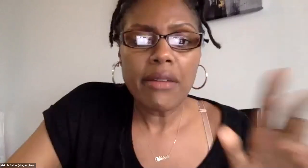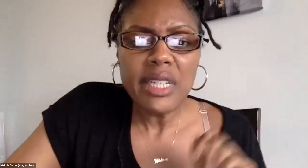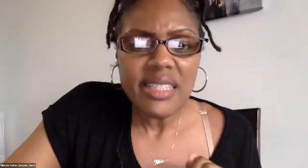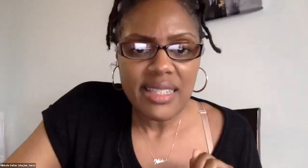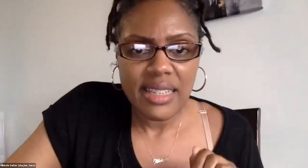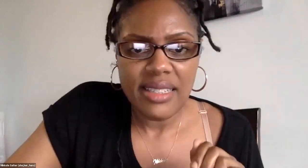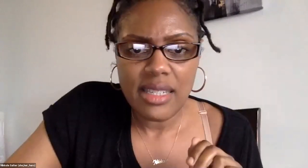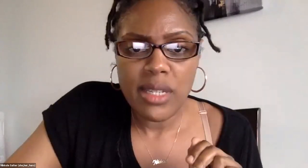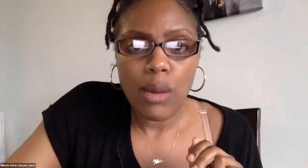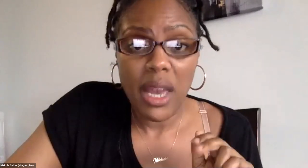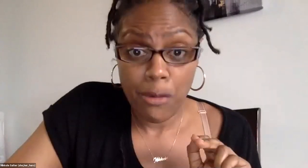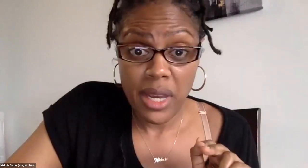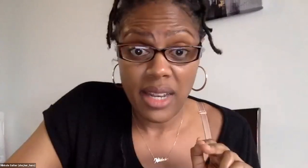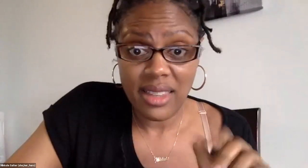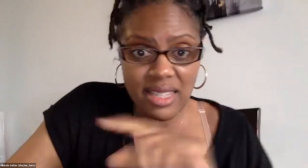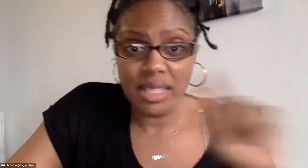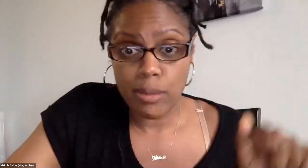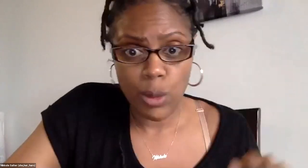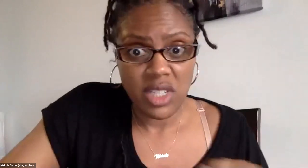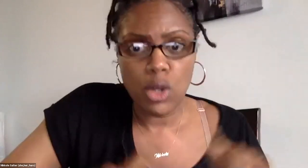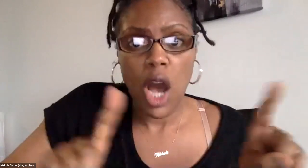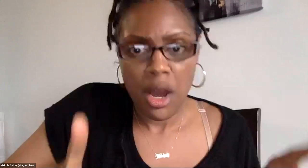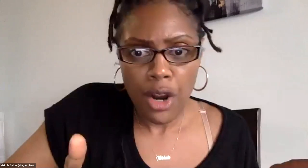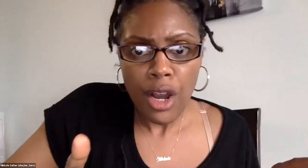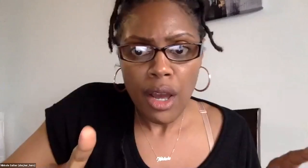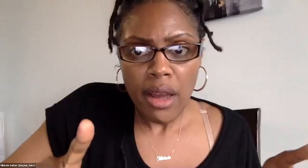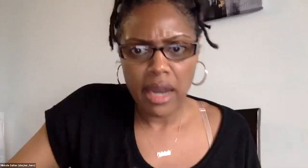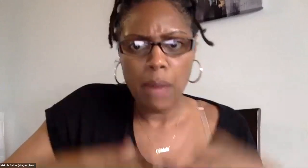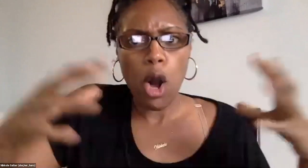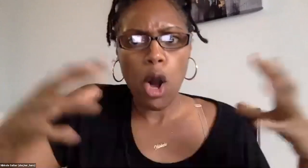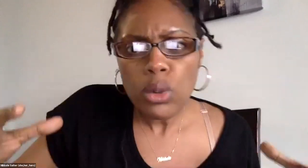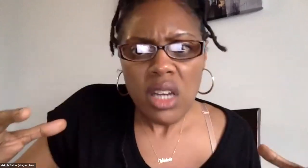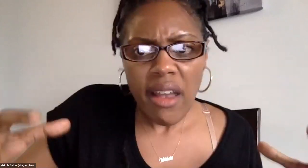Every season, the systems we have created, the systems we continue to honor and uphold